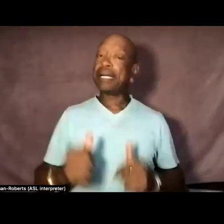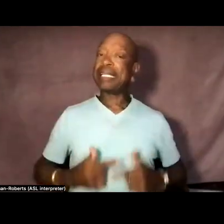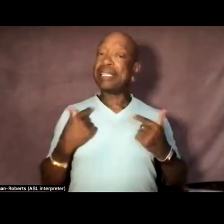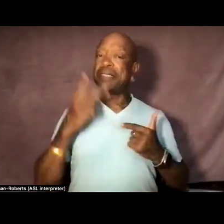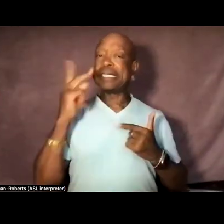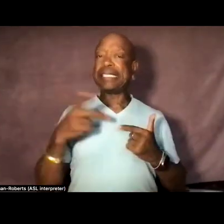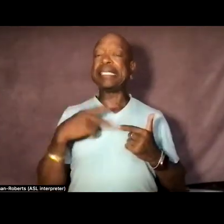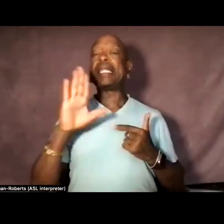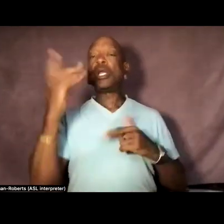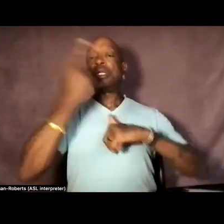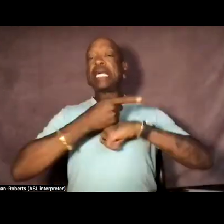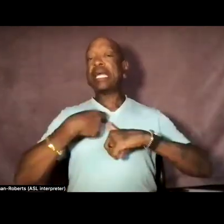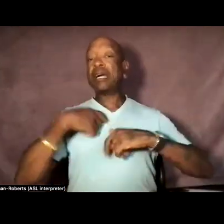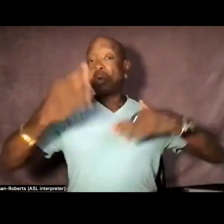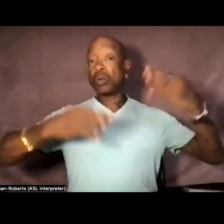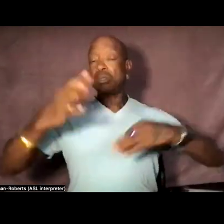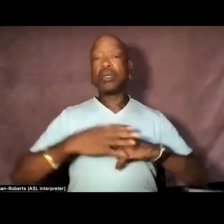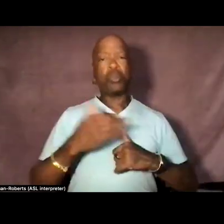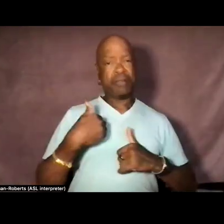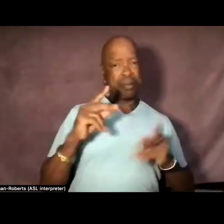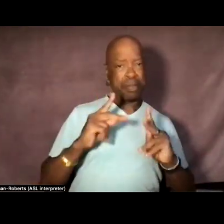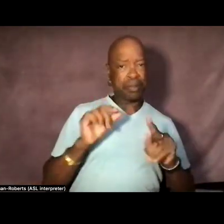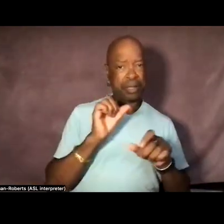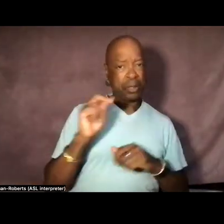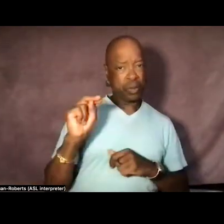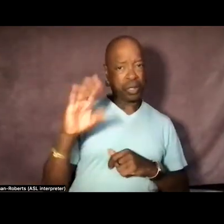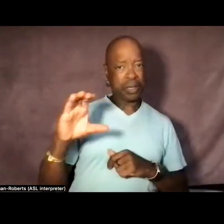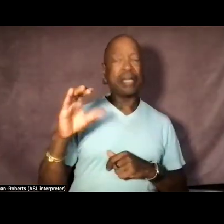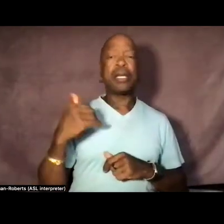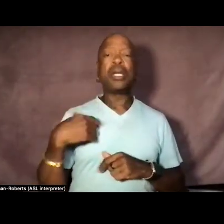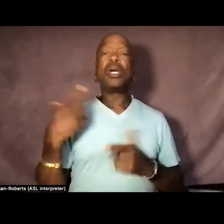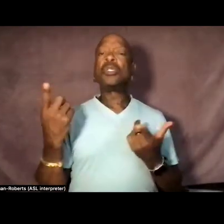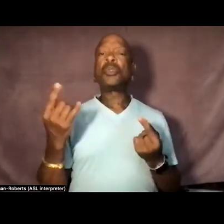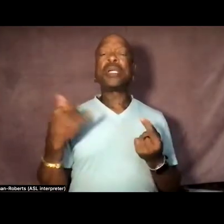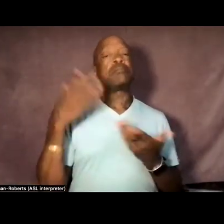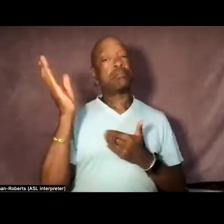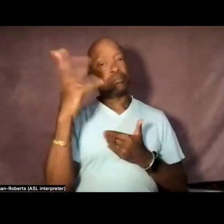this we had people in North Carolina giving beautiful passionate speeches without wearing a